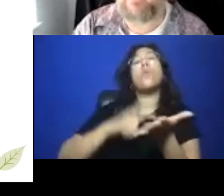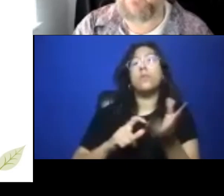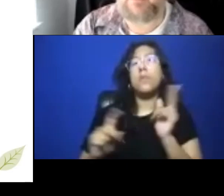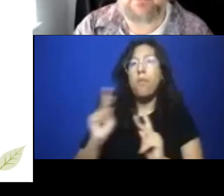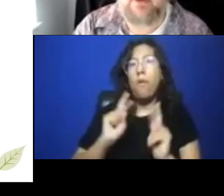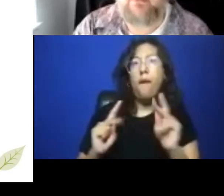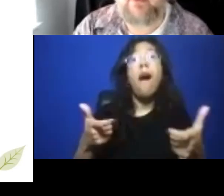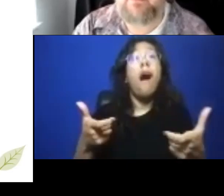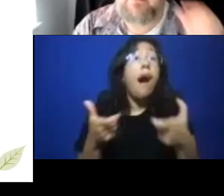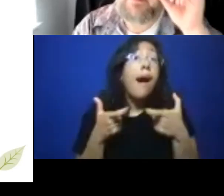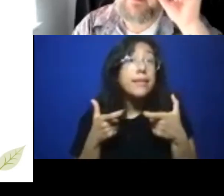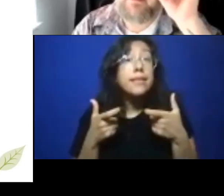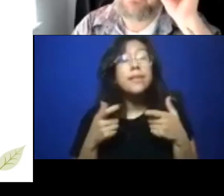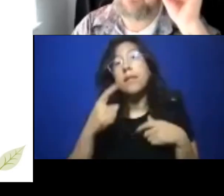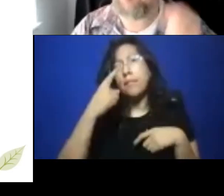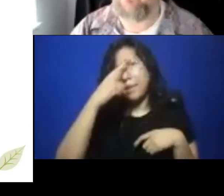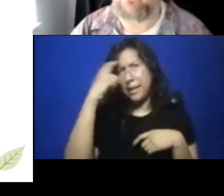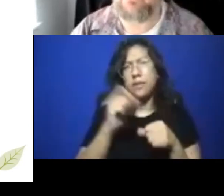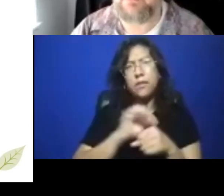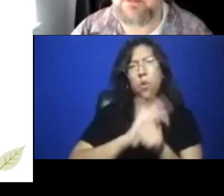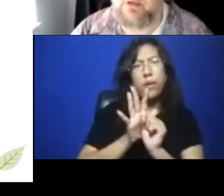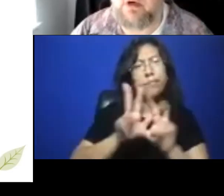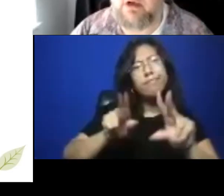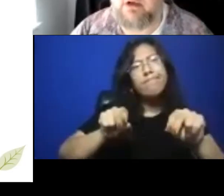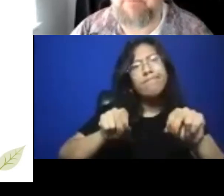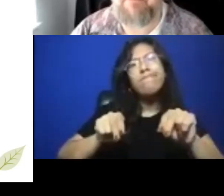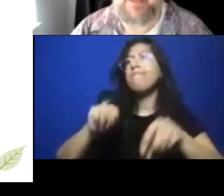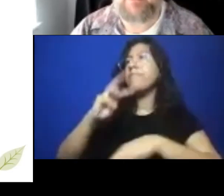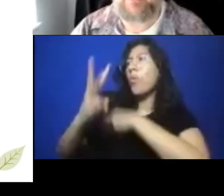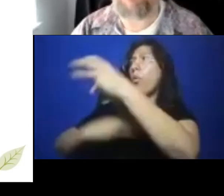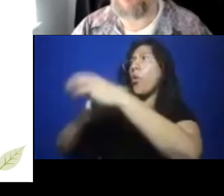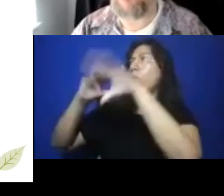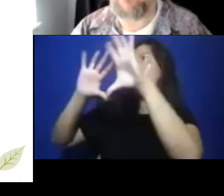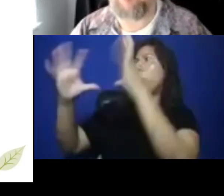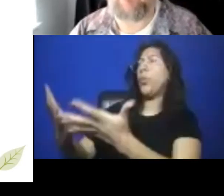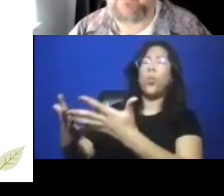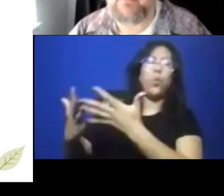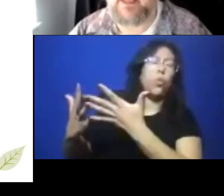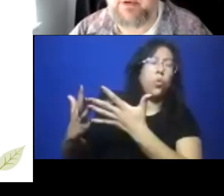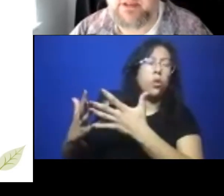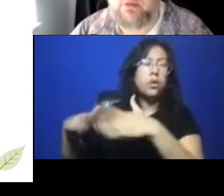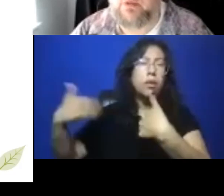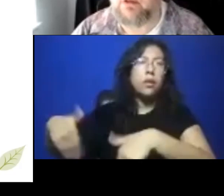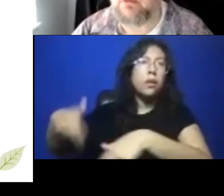not because of COVID, but because the world is so hard and people are afraid to be out in the world.